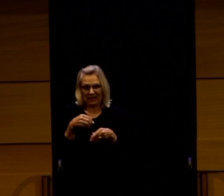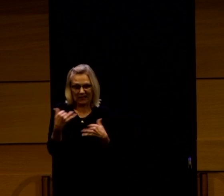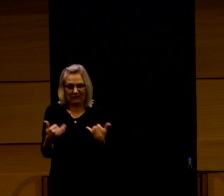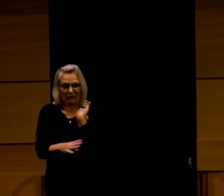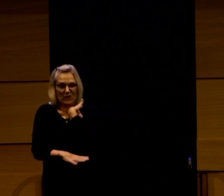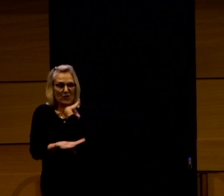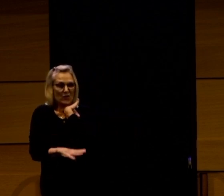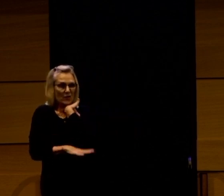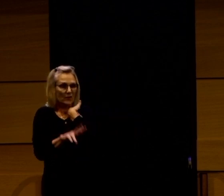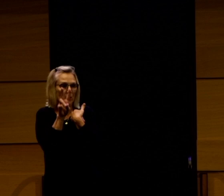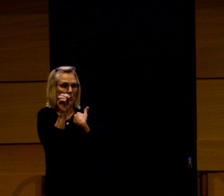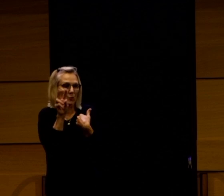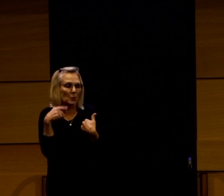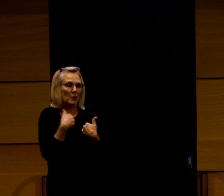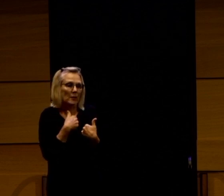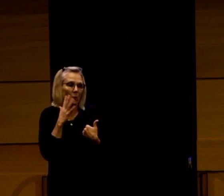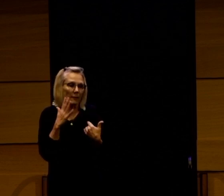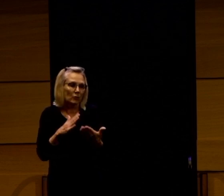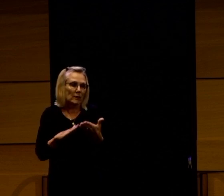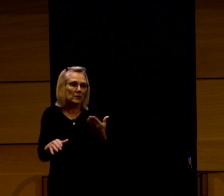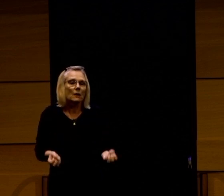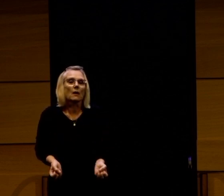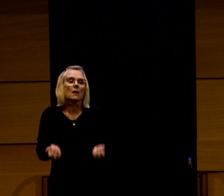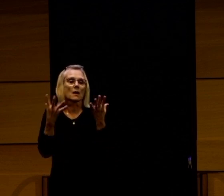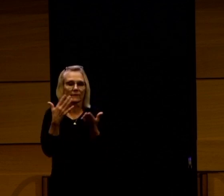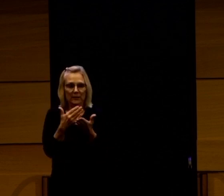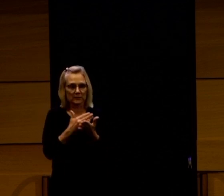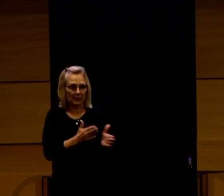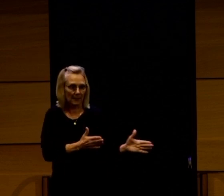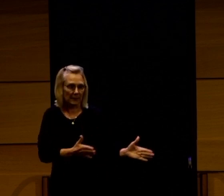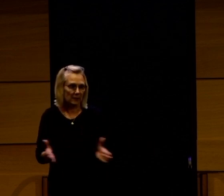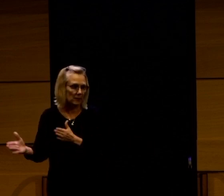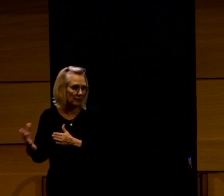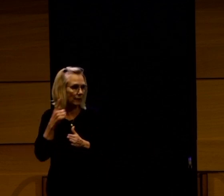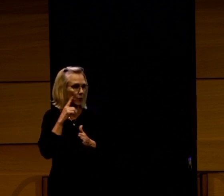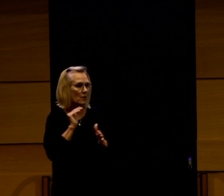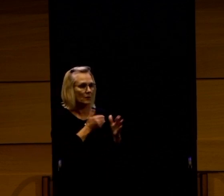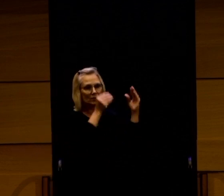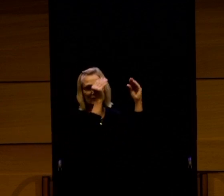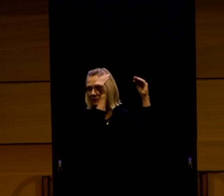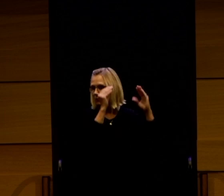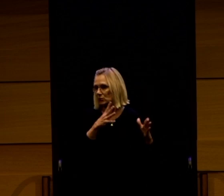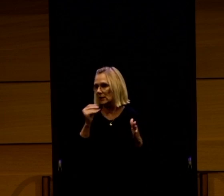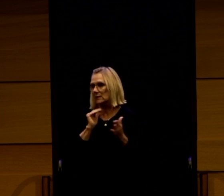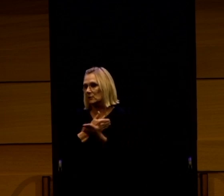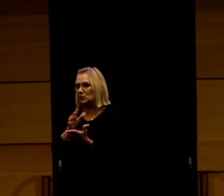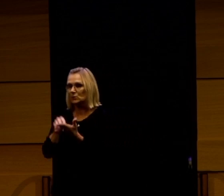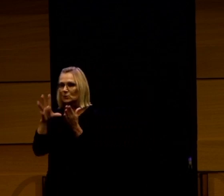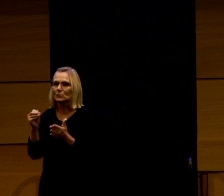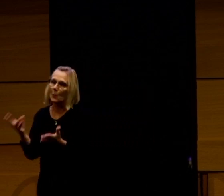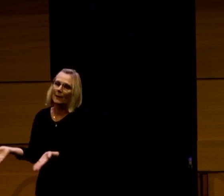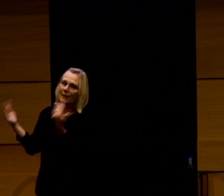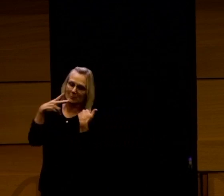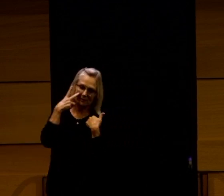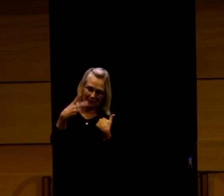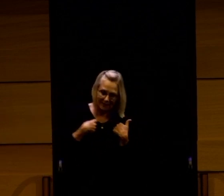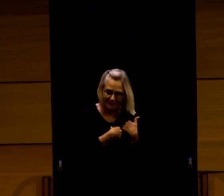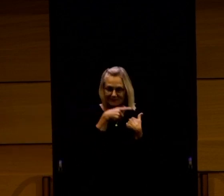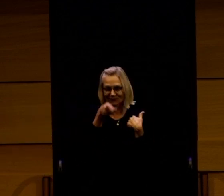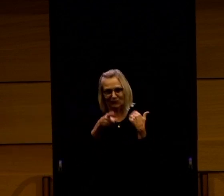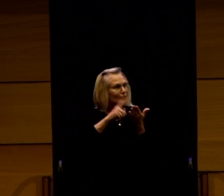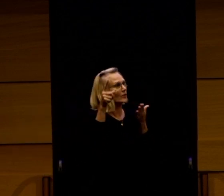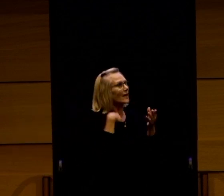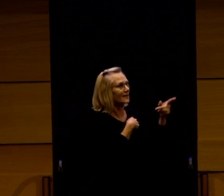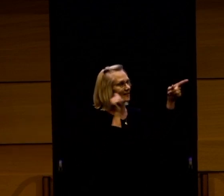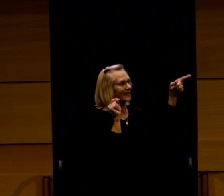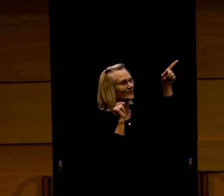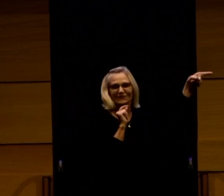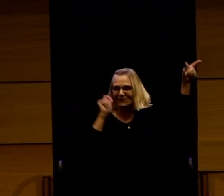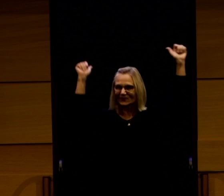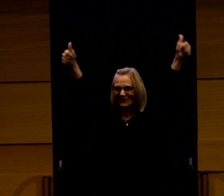This Fall 2022, we will release lesson plans for our teachers and students. So check it out!